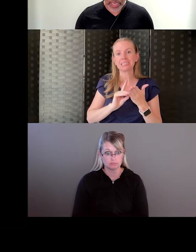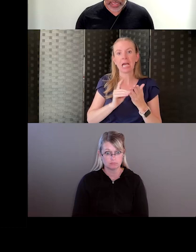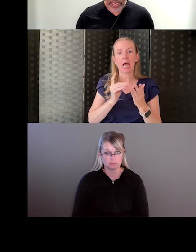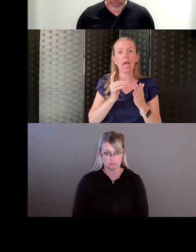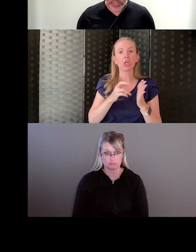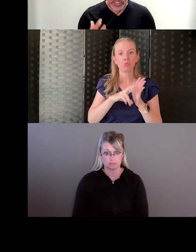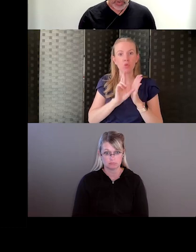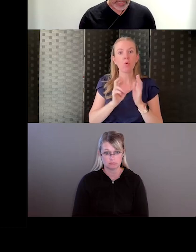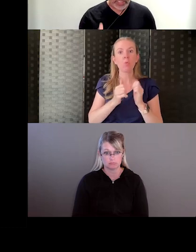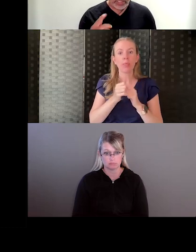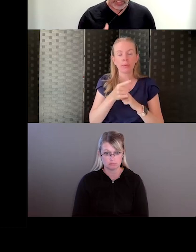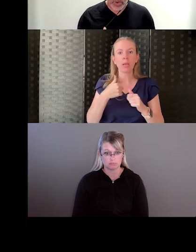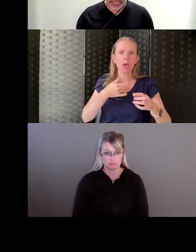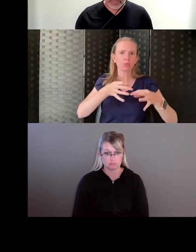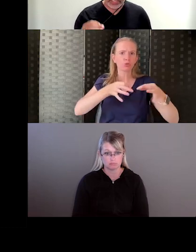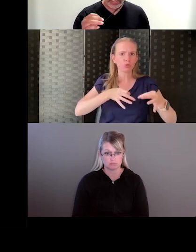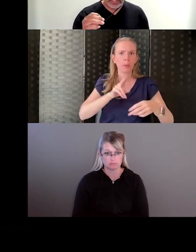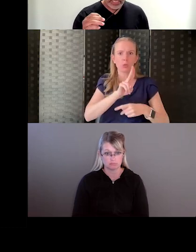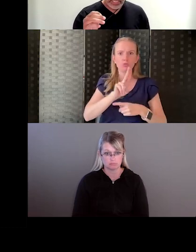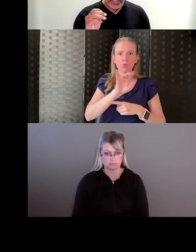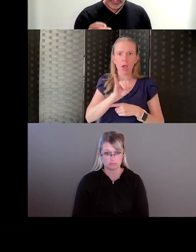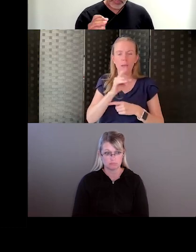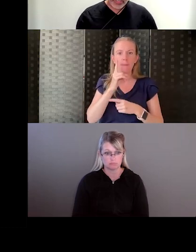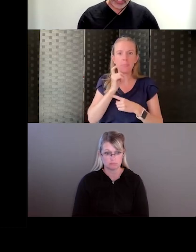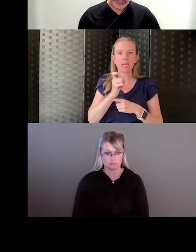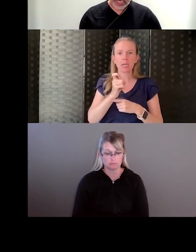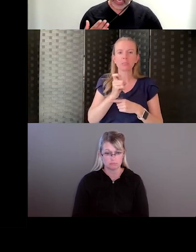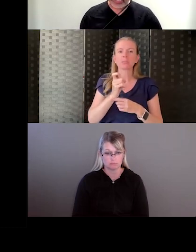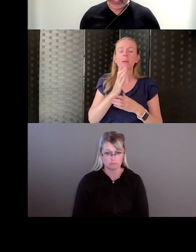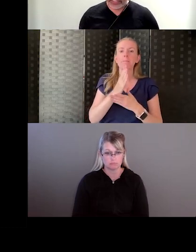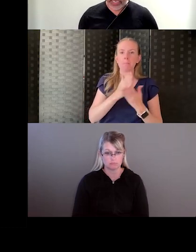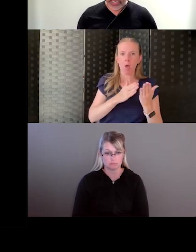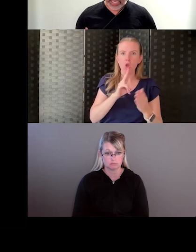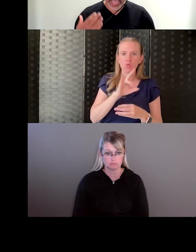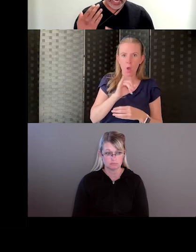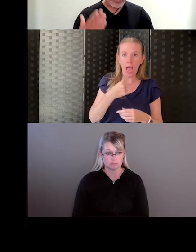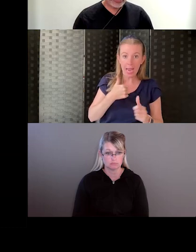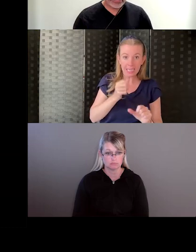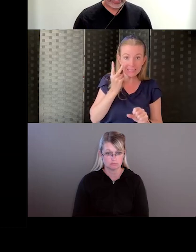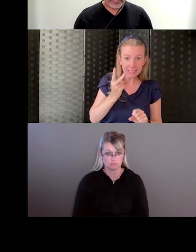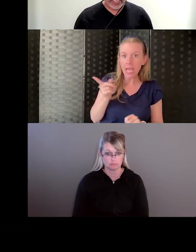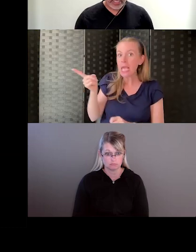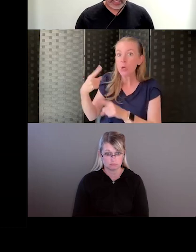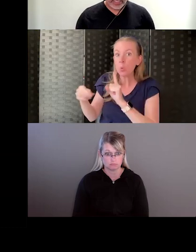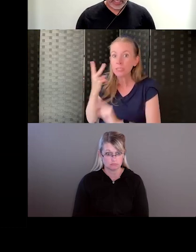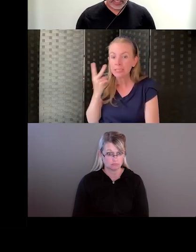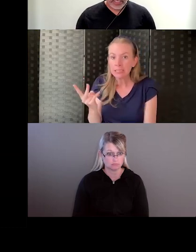and I was describing the UI because there was a part of the UI I could see and he could not see.